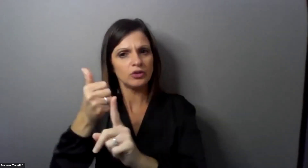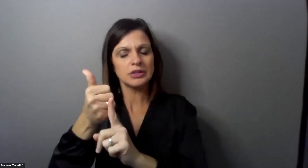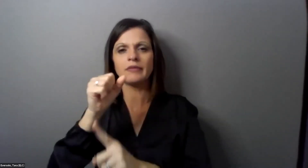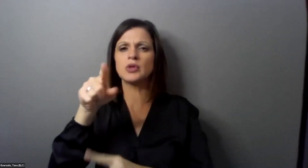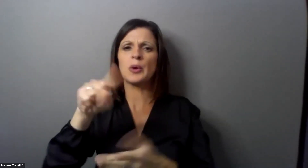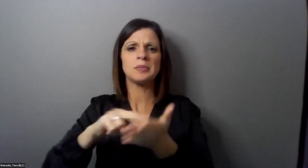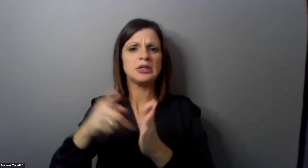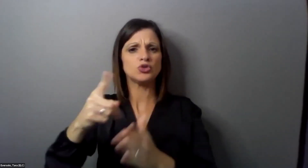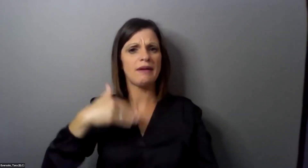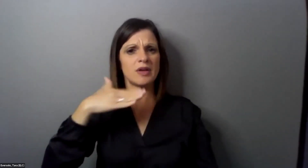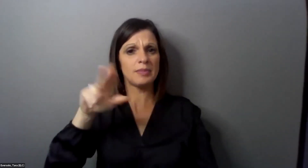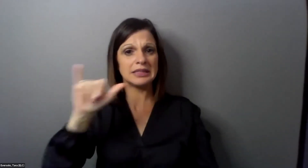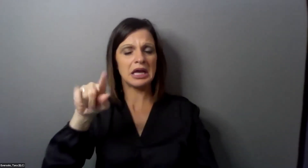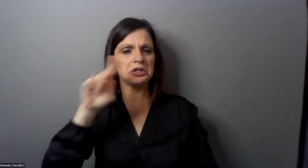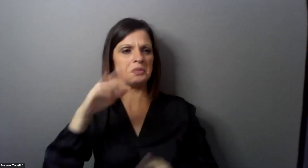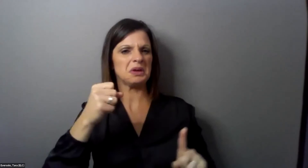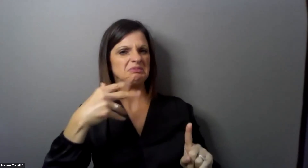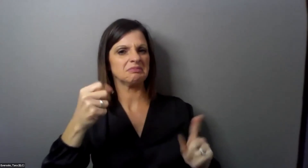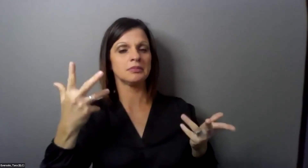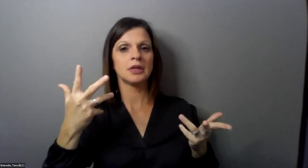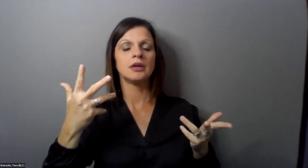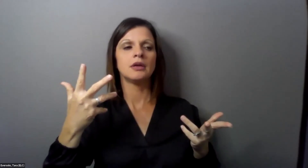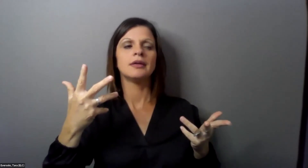You are going to snap at that person and there goes the stigma.